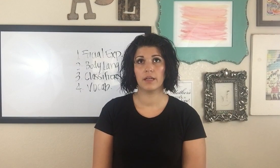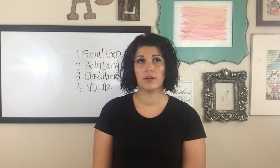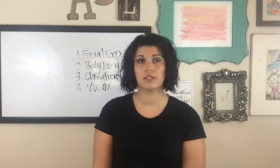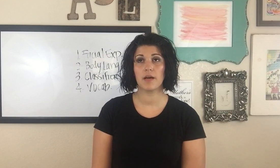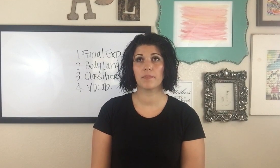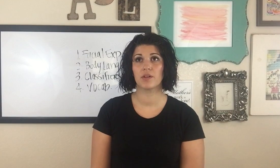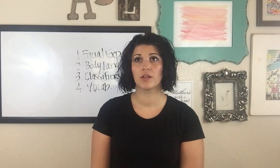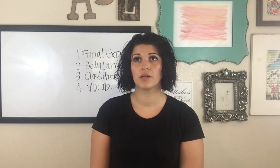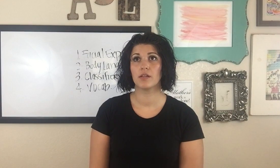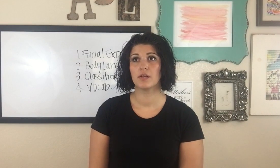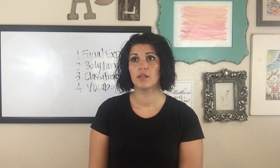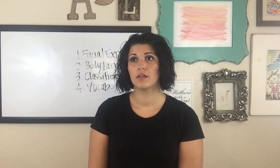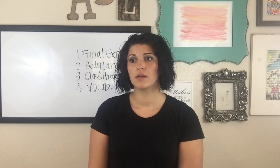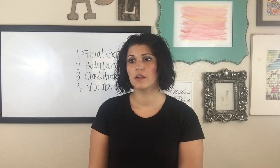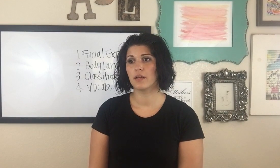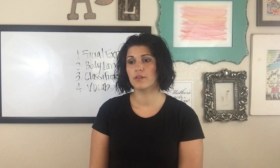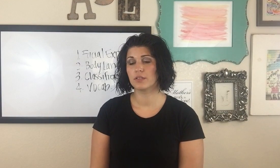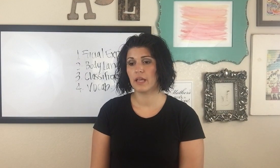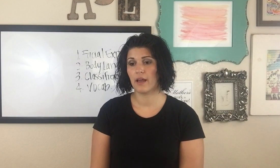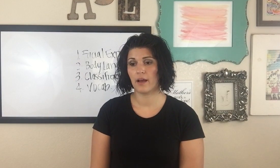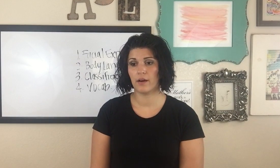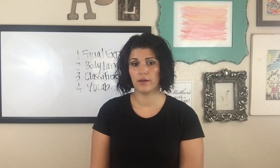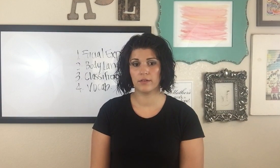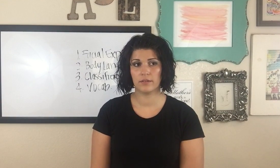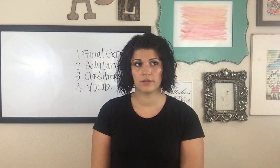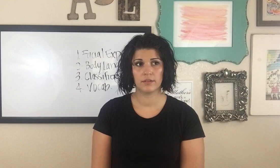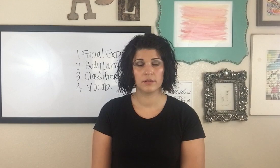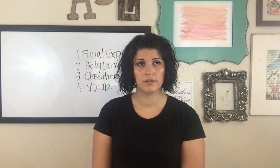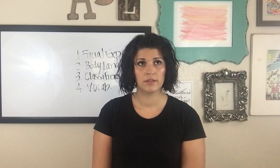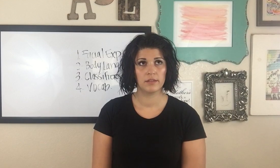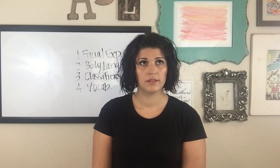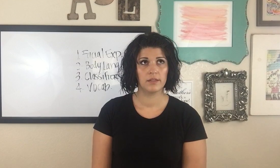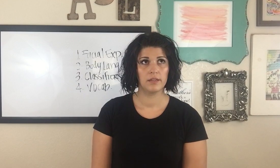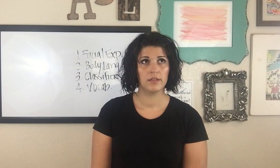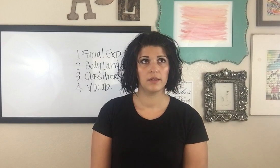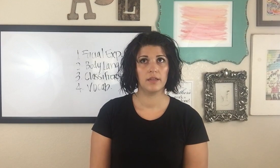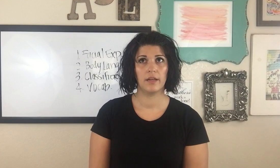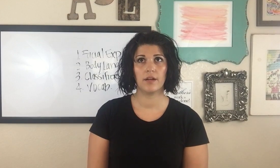and he goes up and you guys down and he goes up.